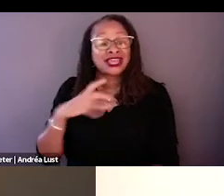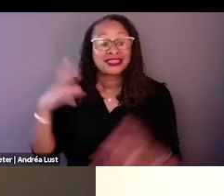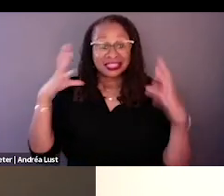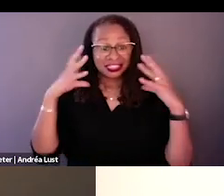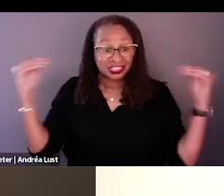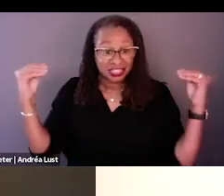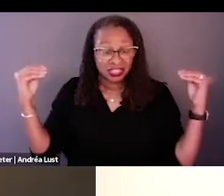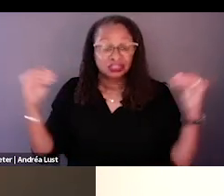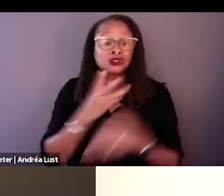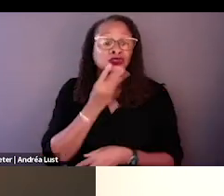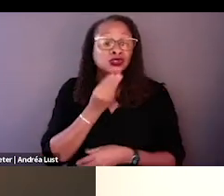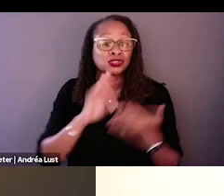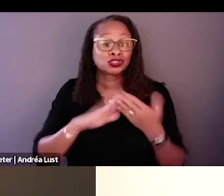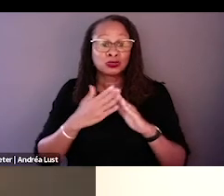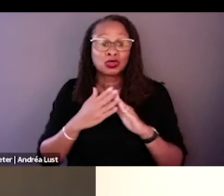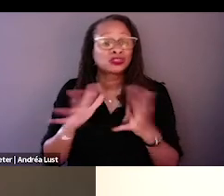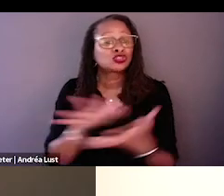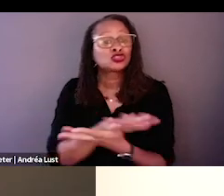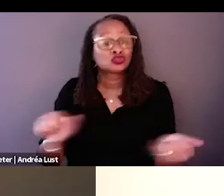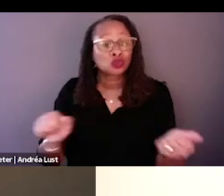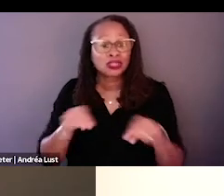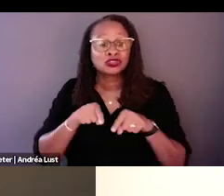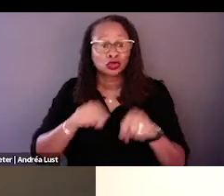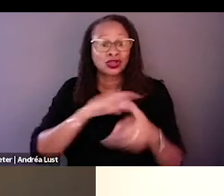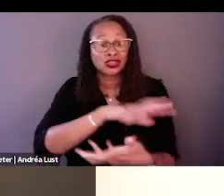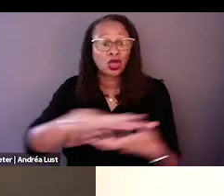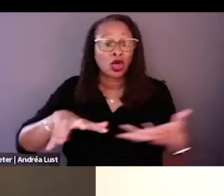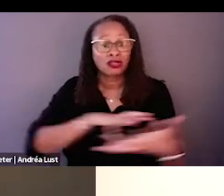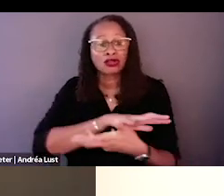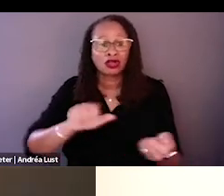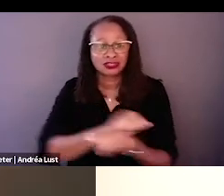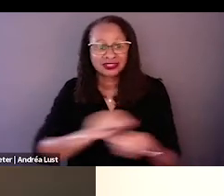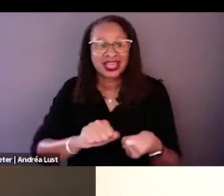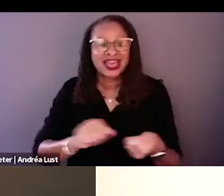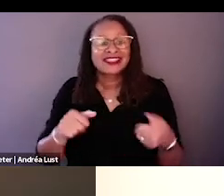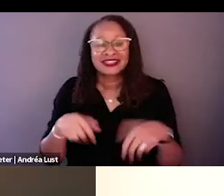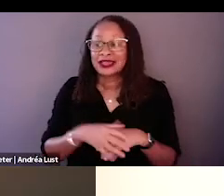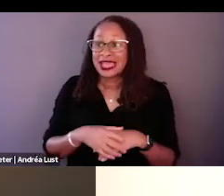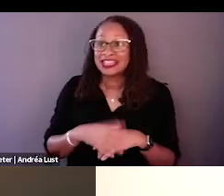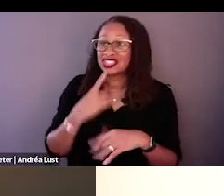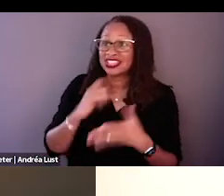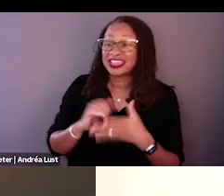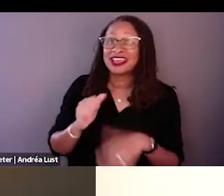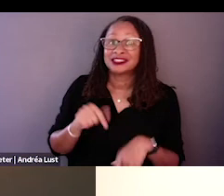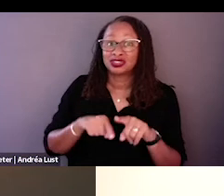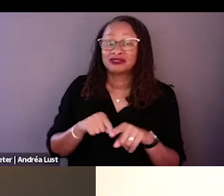It's just a boy that speaks volumes in a way. Ella Taylor.